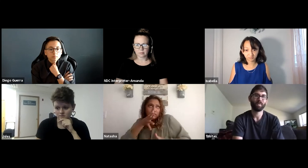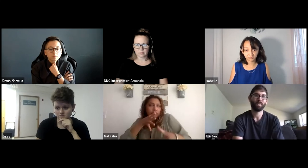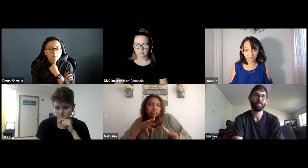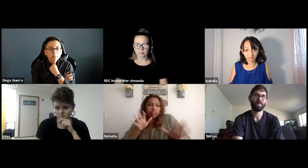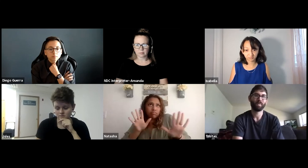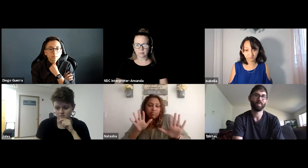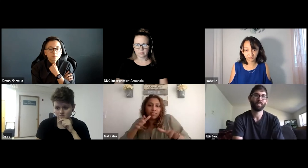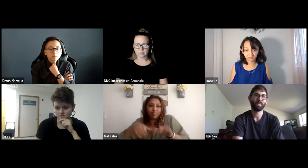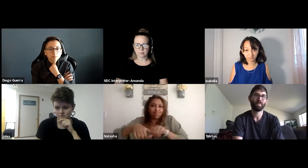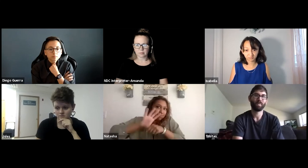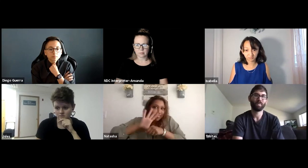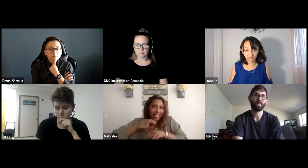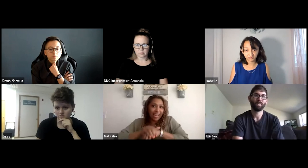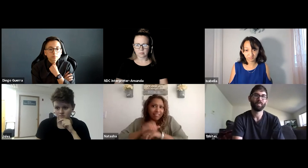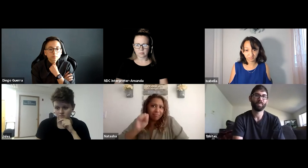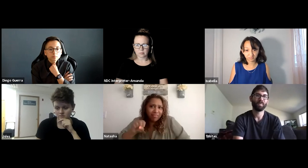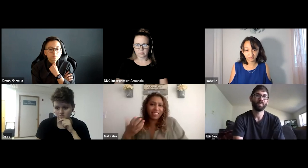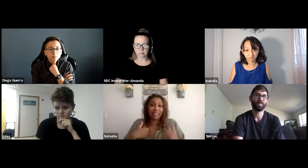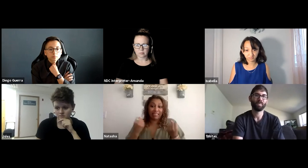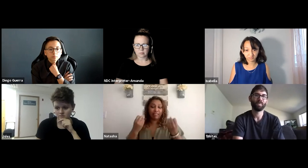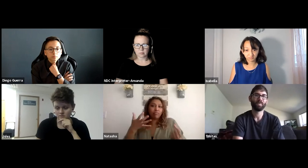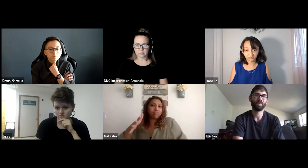There's no difference if they have different English literacy levels, let's say